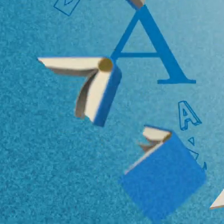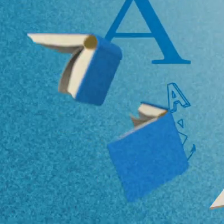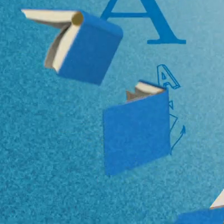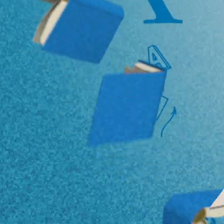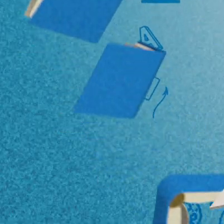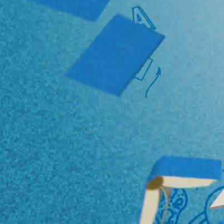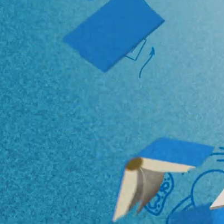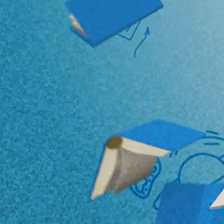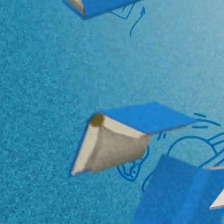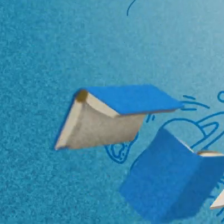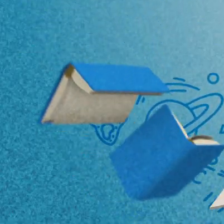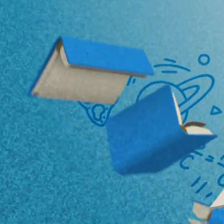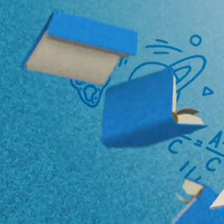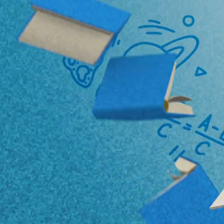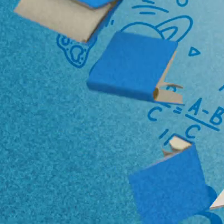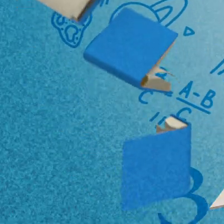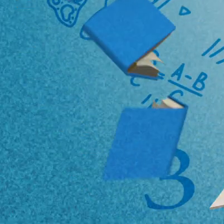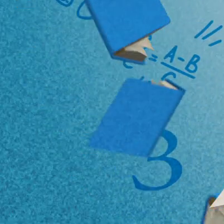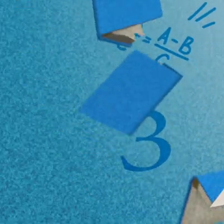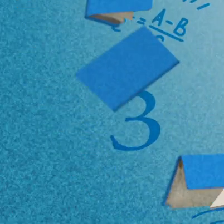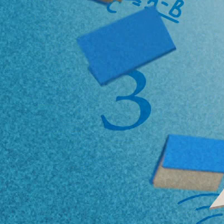I attend Urangan State High School.